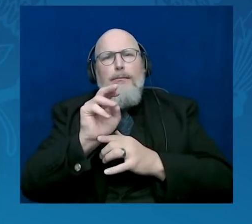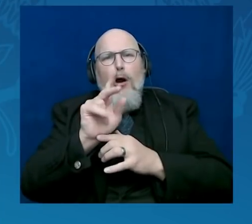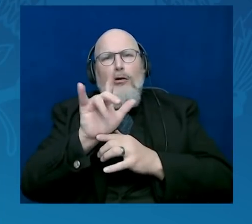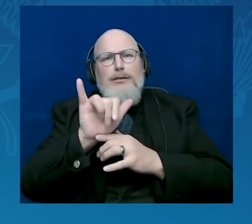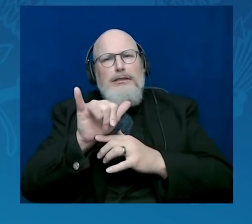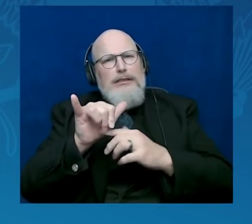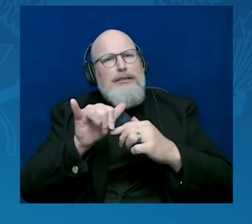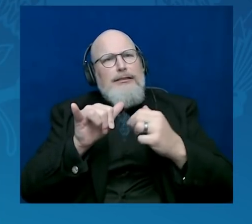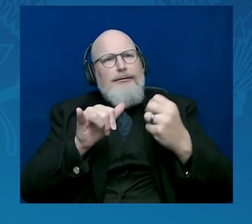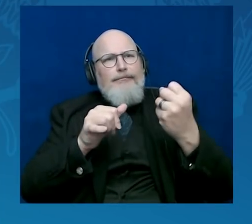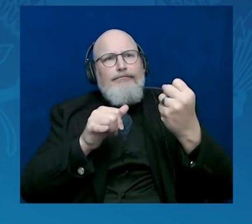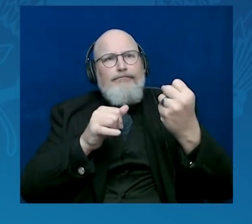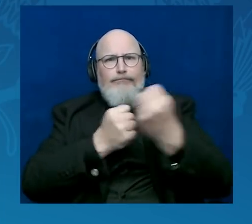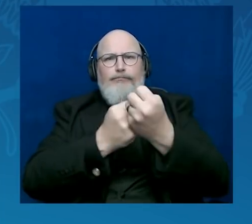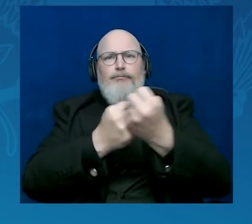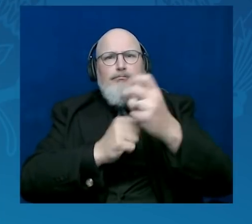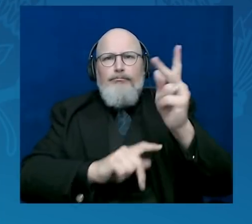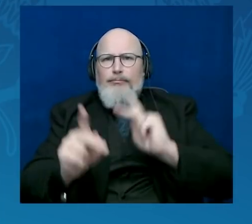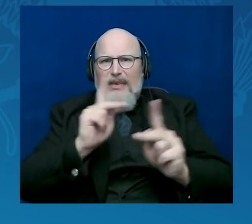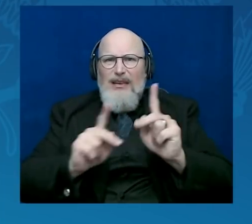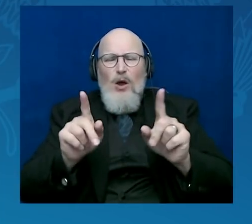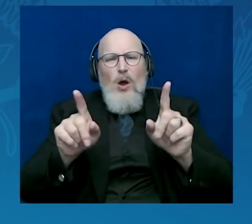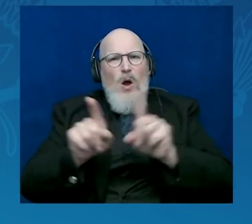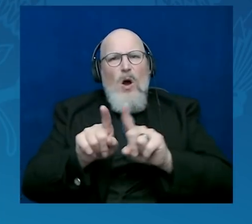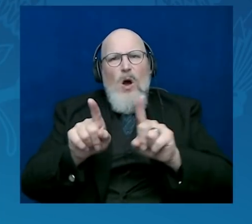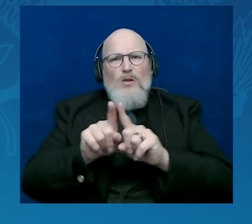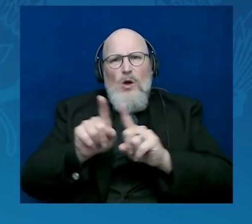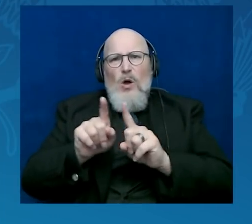but also the fragility of democracies, which is that if we are not vigilant,